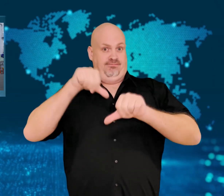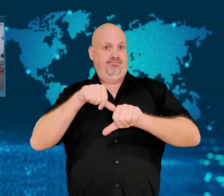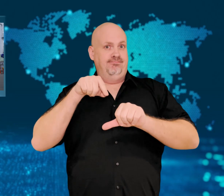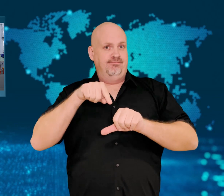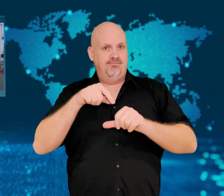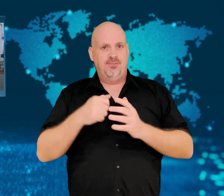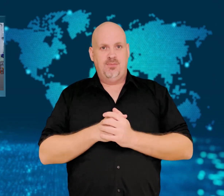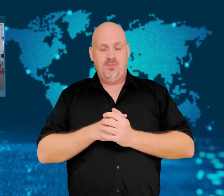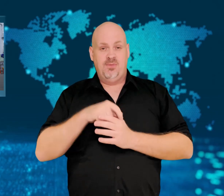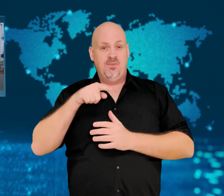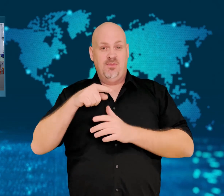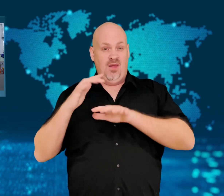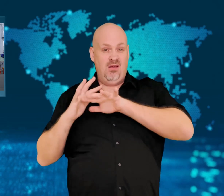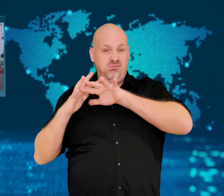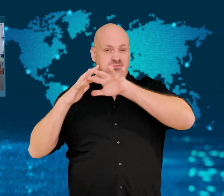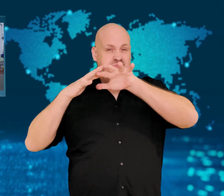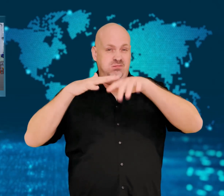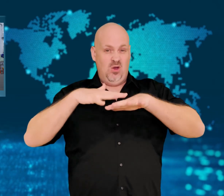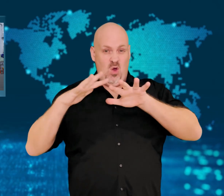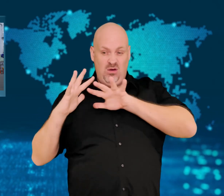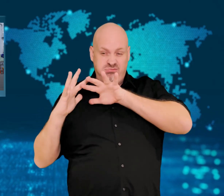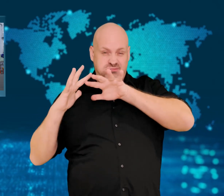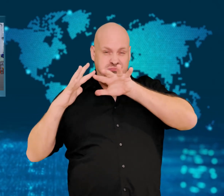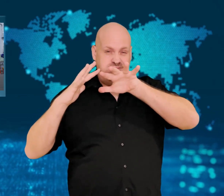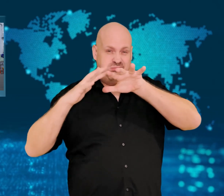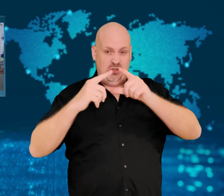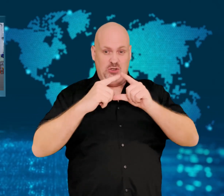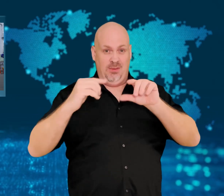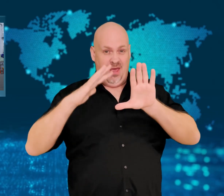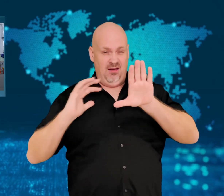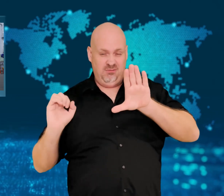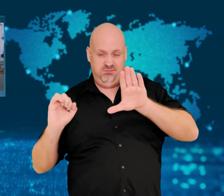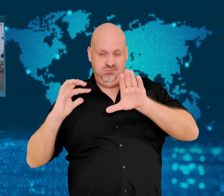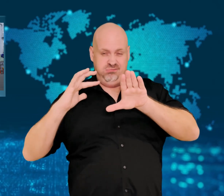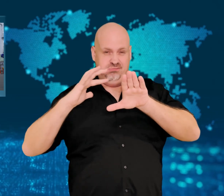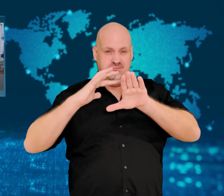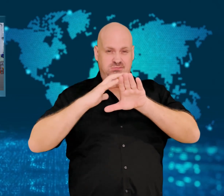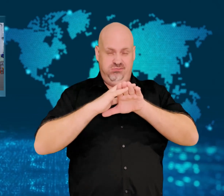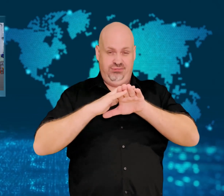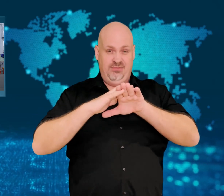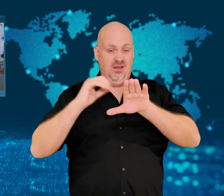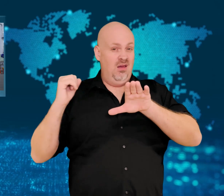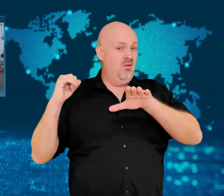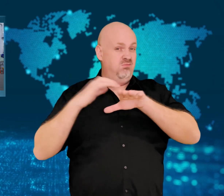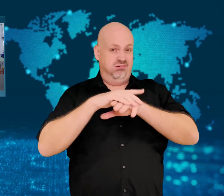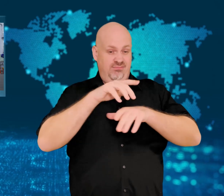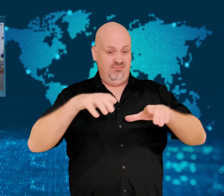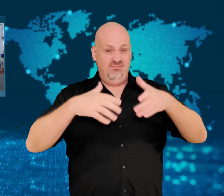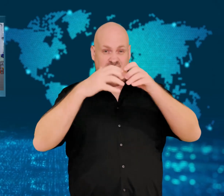The 2011 Fukushima disaster was the worst nuclear accident since Chernobyl.